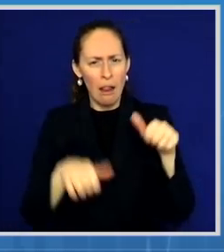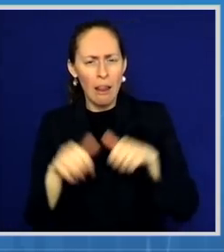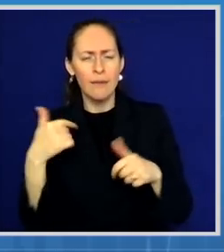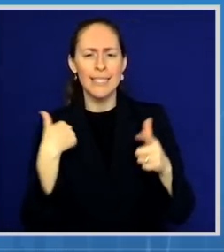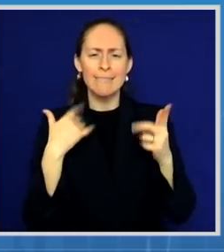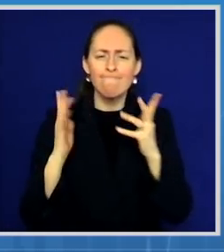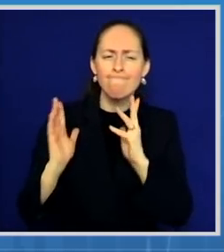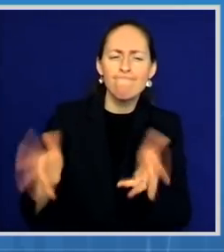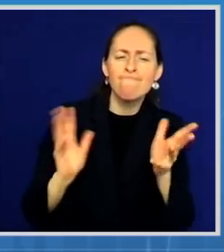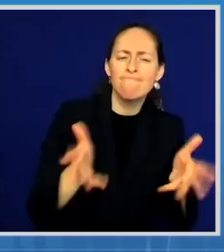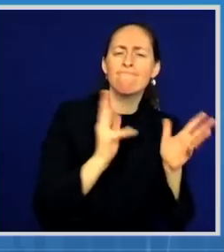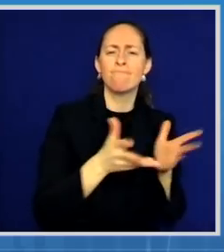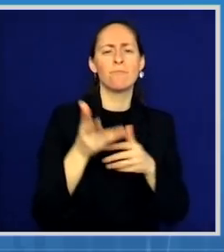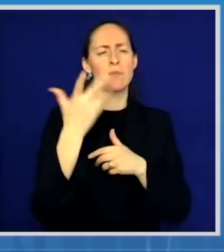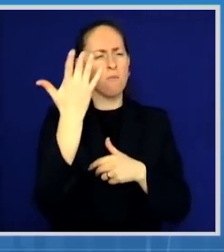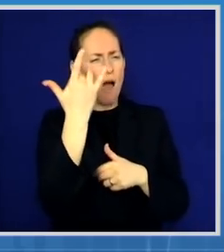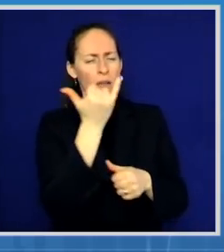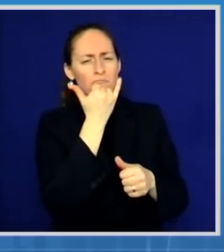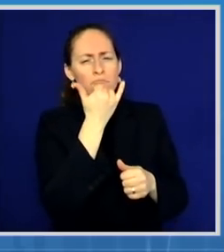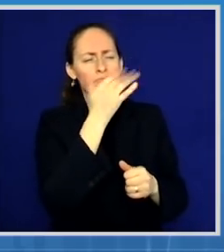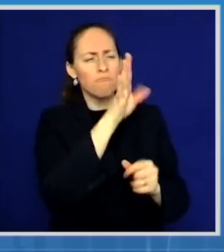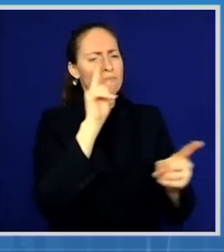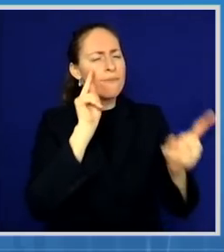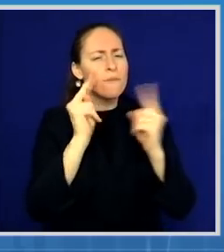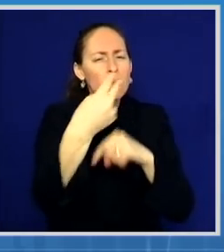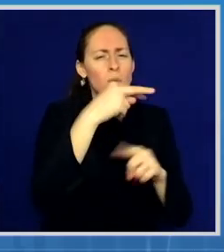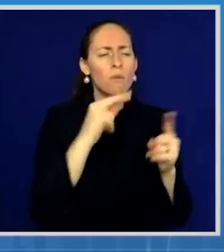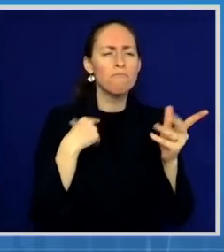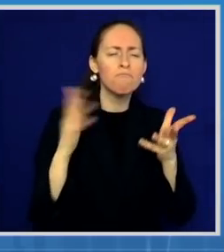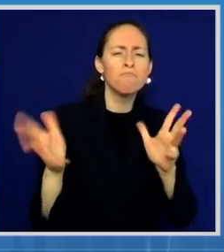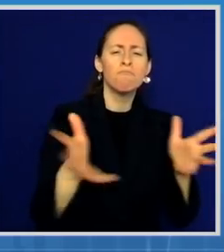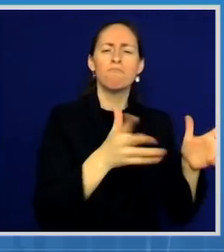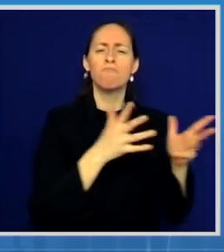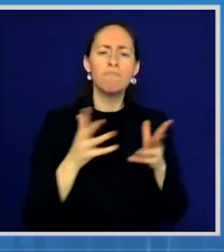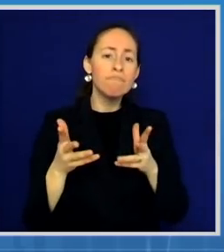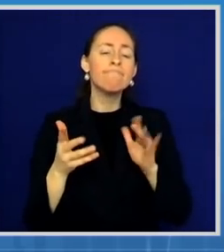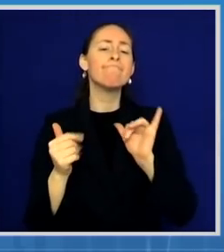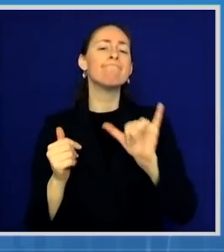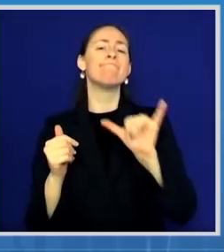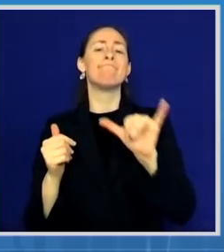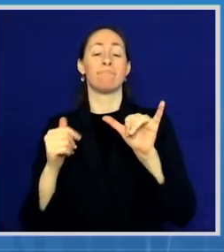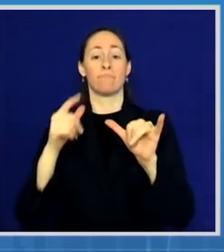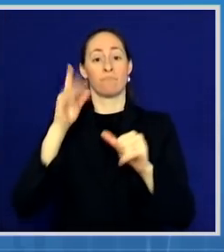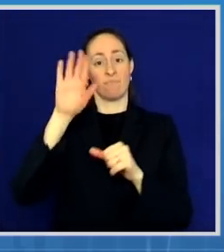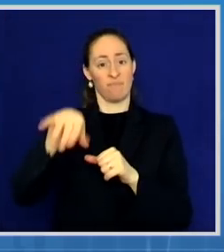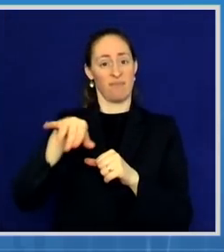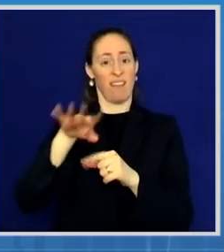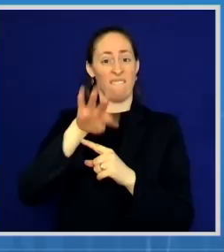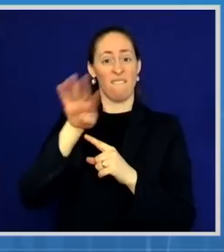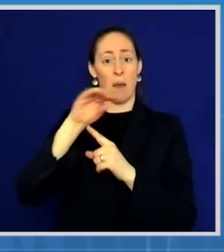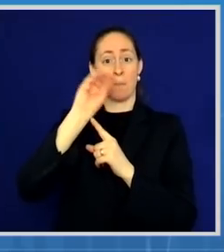Well, about 44 percent of adults reported that the vaccines provided strong protection